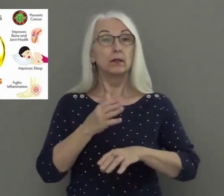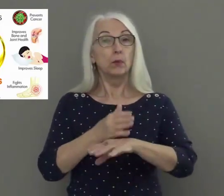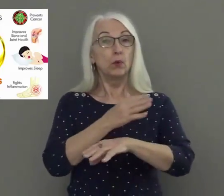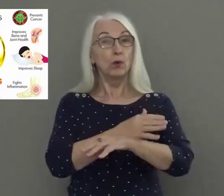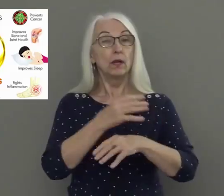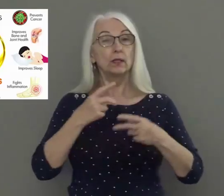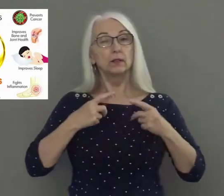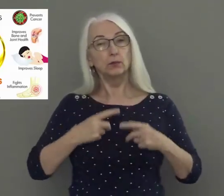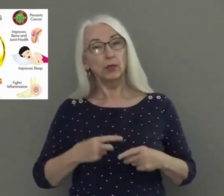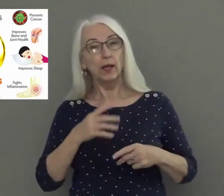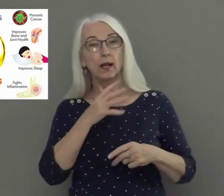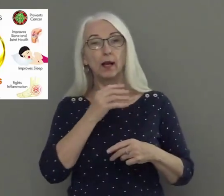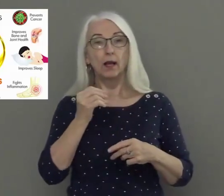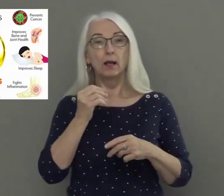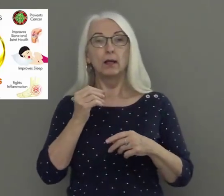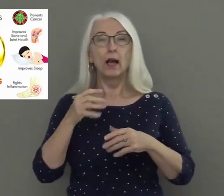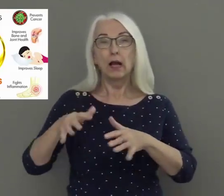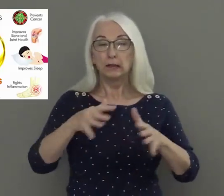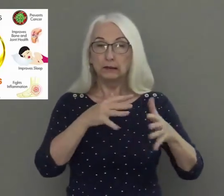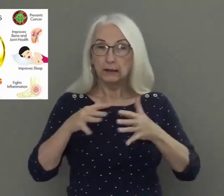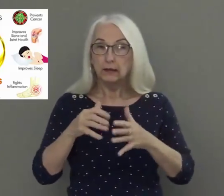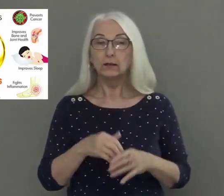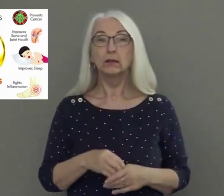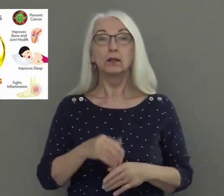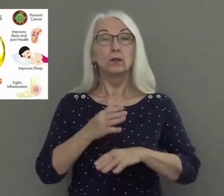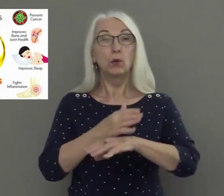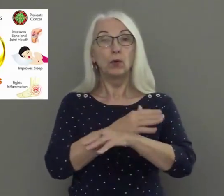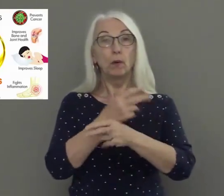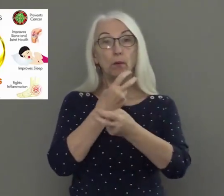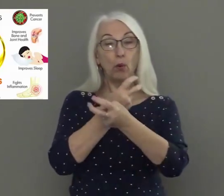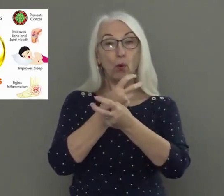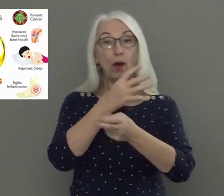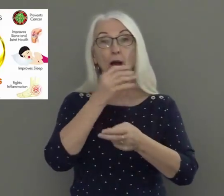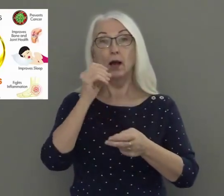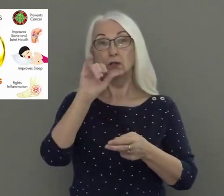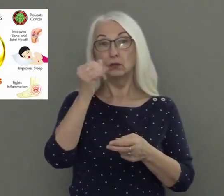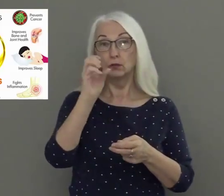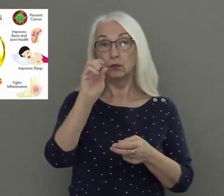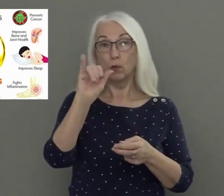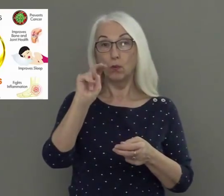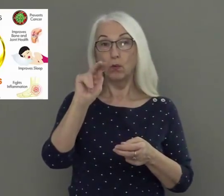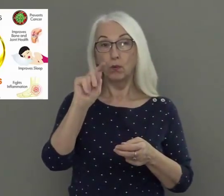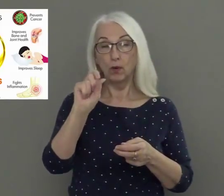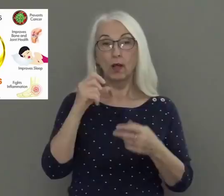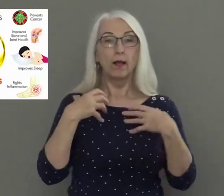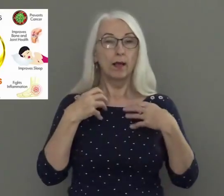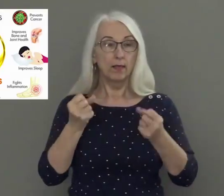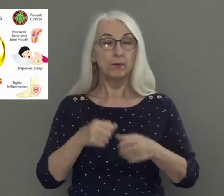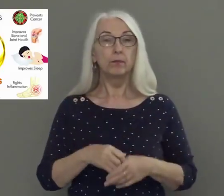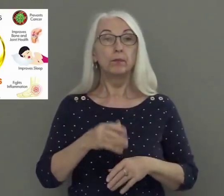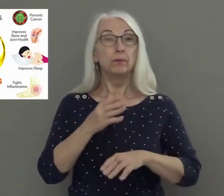> Improves depression and anxiety > Improves bone and joint health